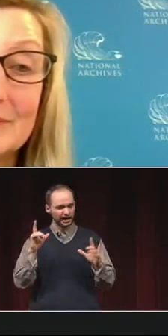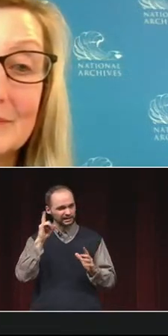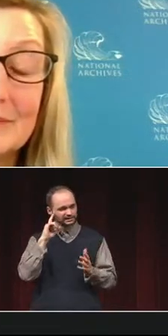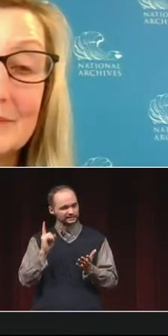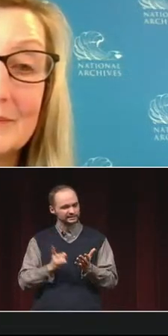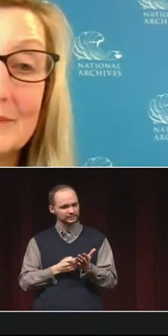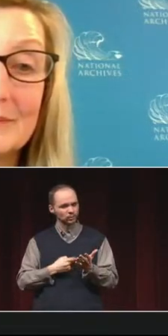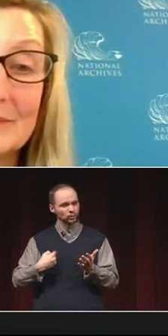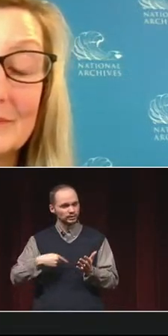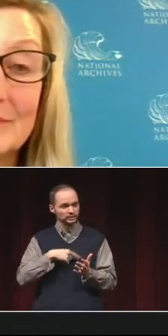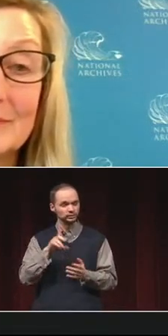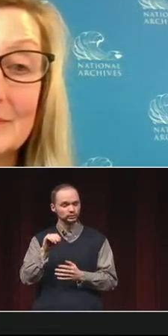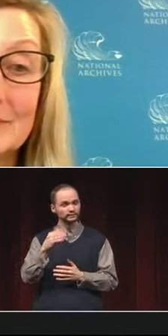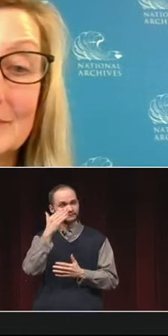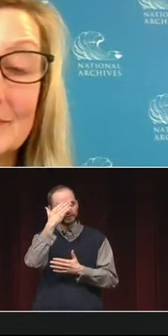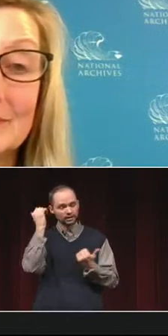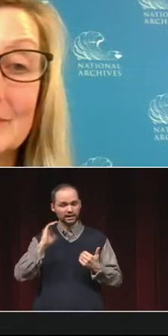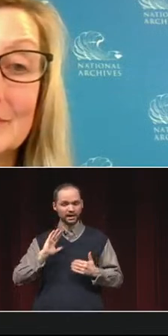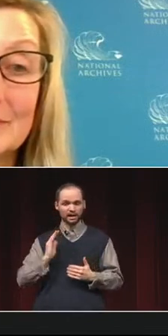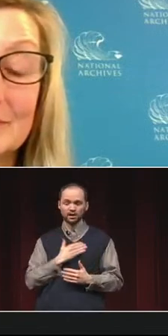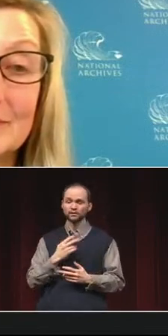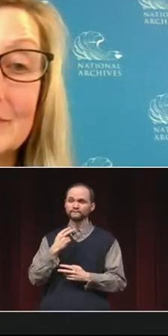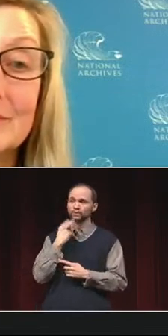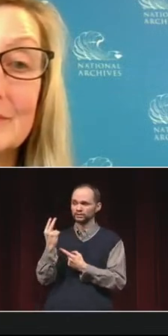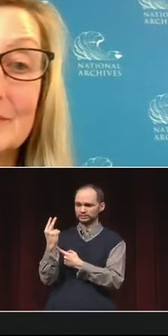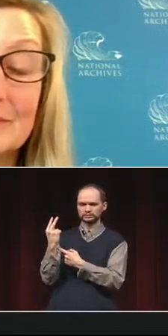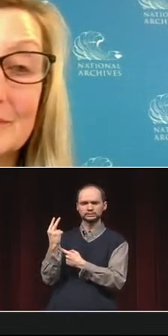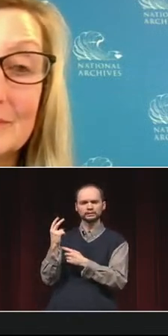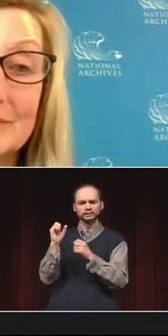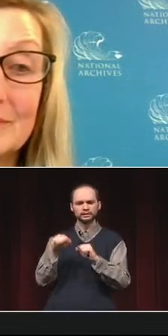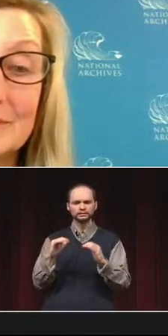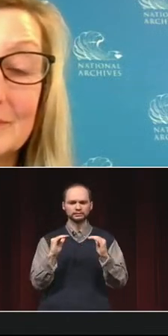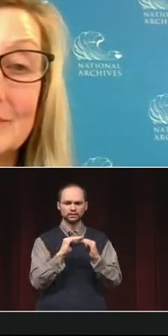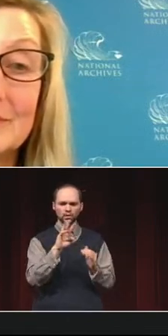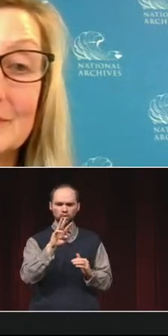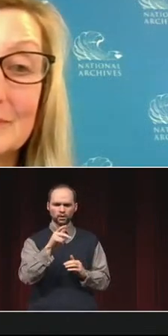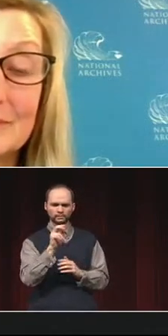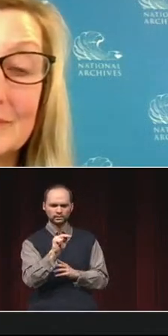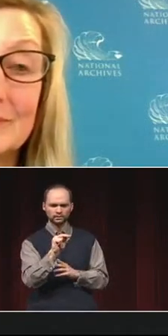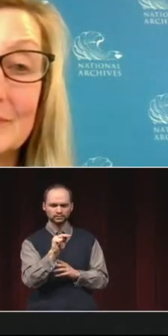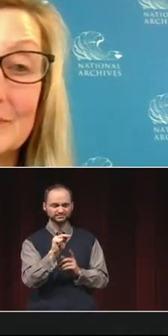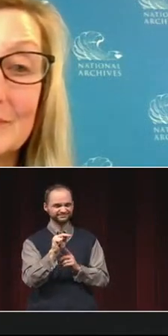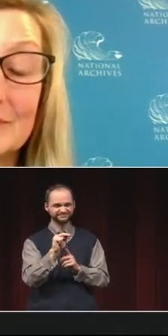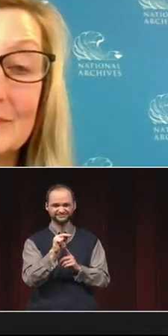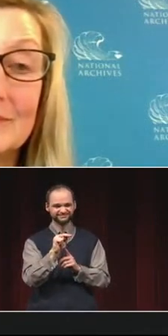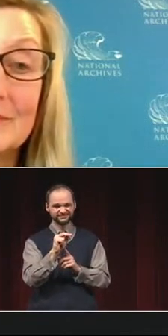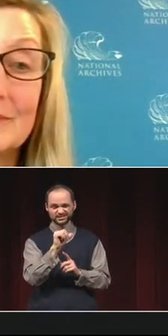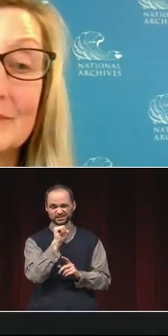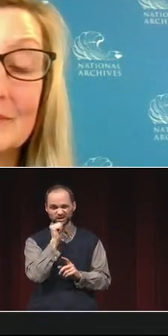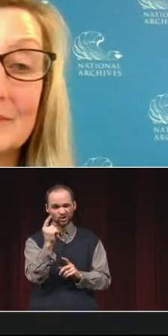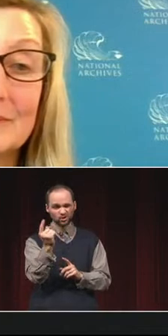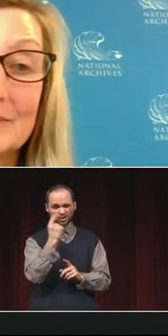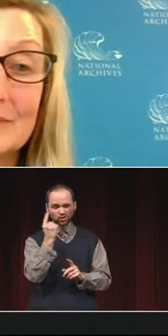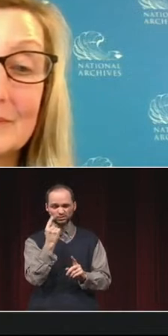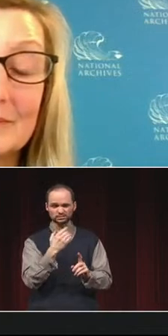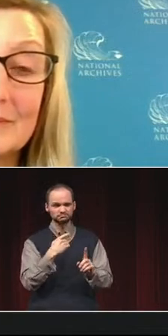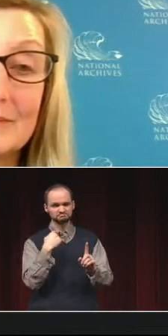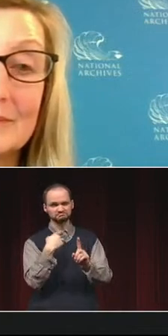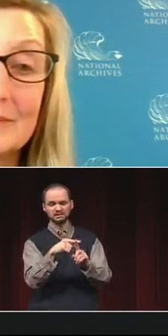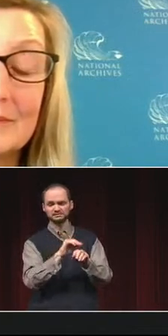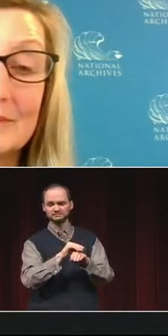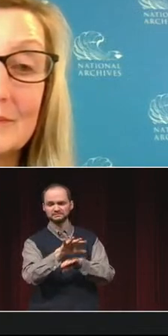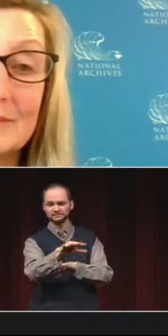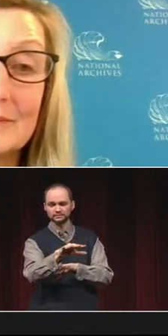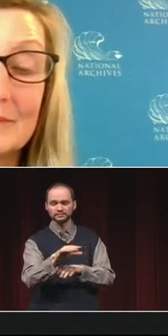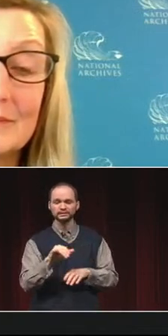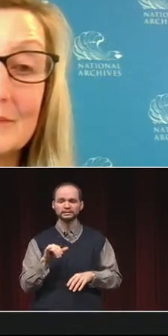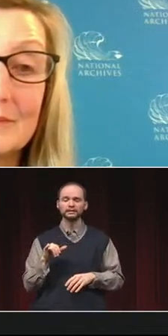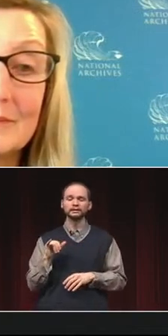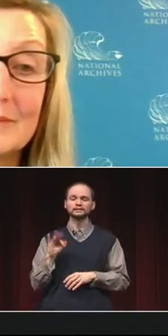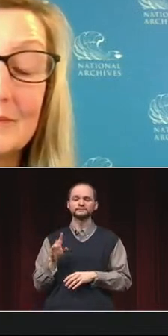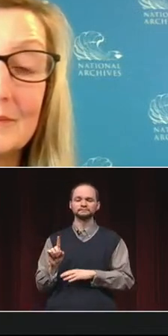voices can be used as a weapon that is not always good. By withstanding the sea of anger